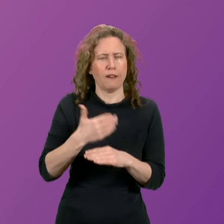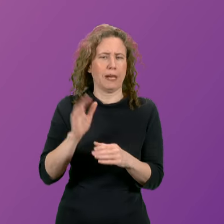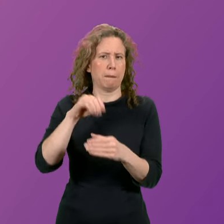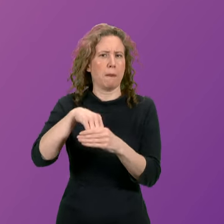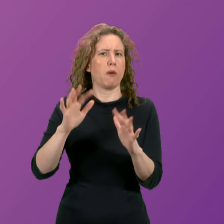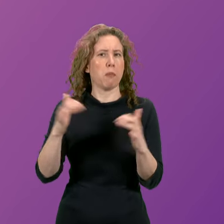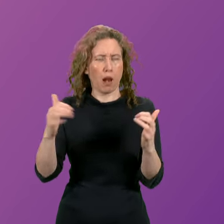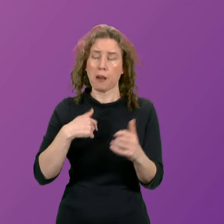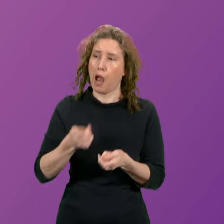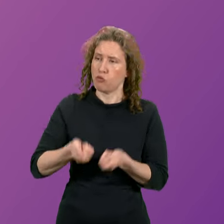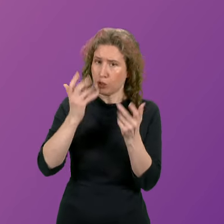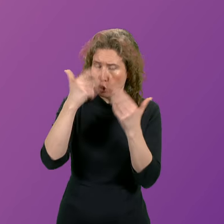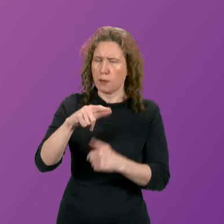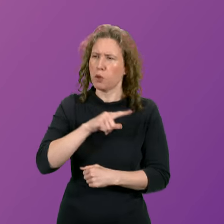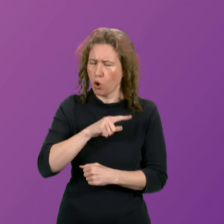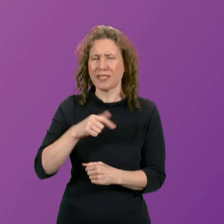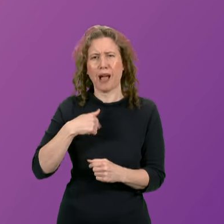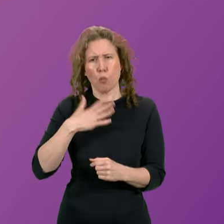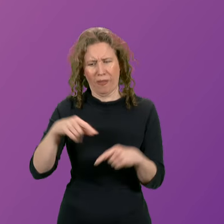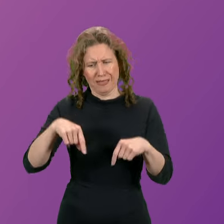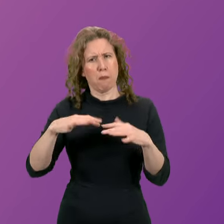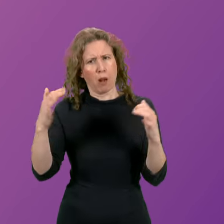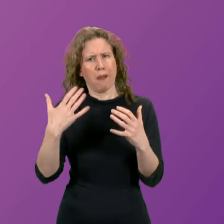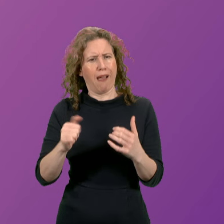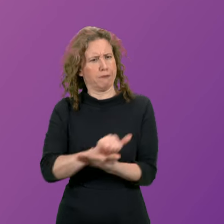because I am interested in the integrity of this Parliament.